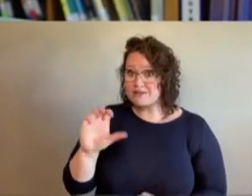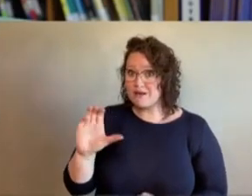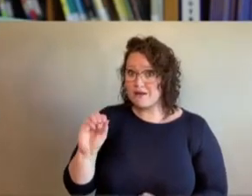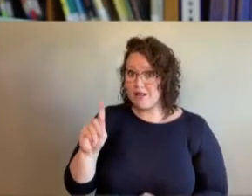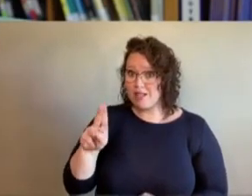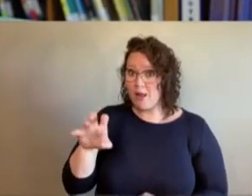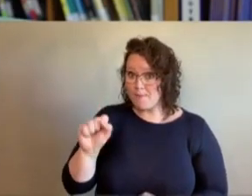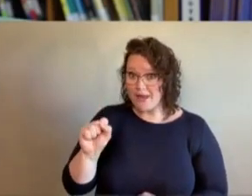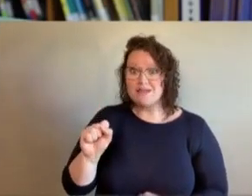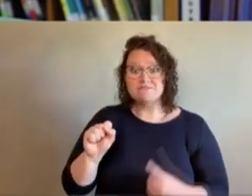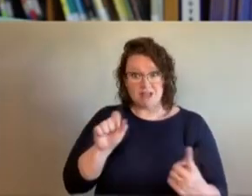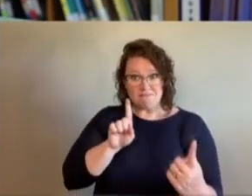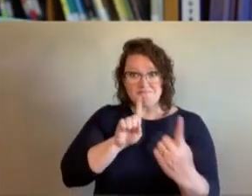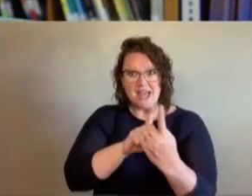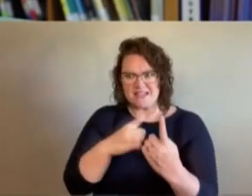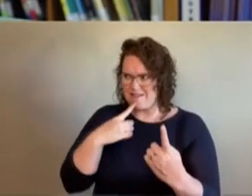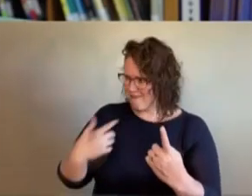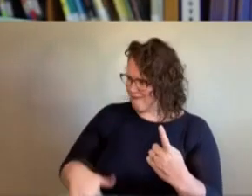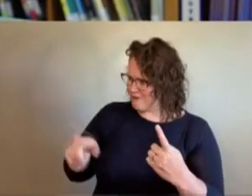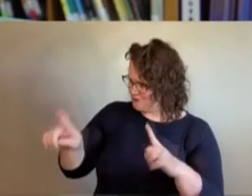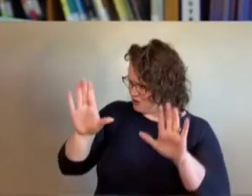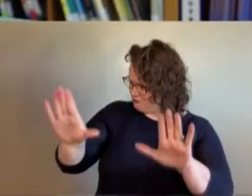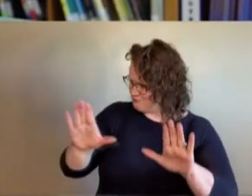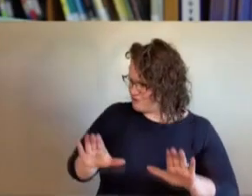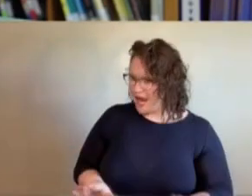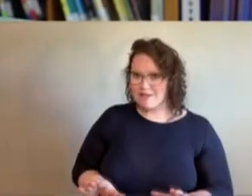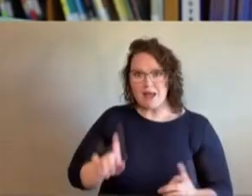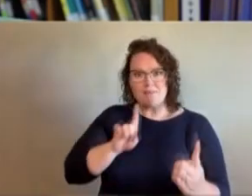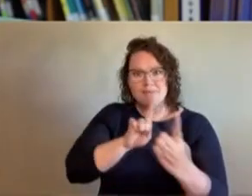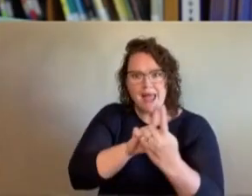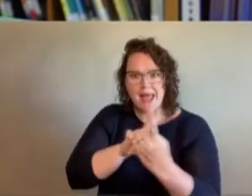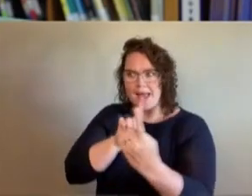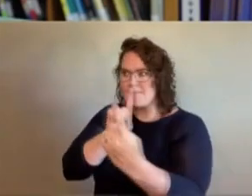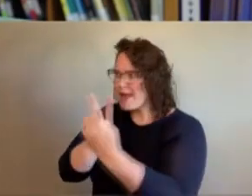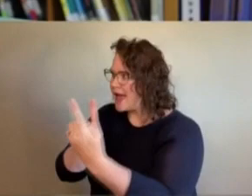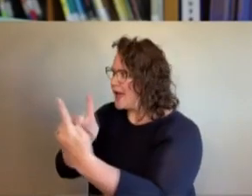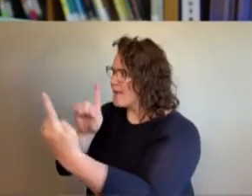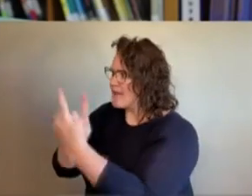just 8. Chris Columbus, it was, who said